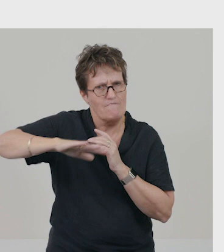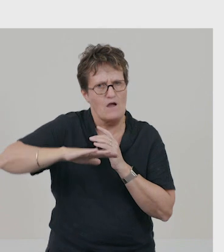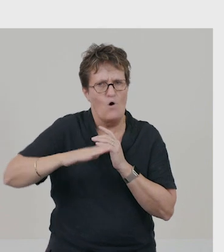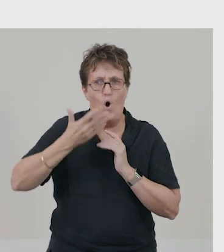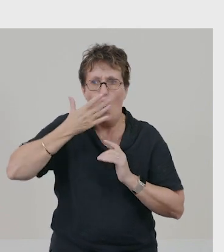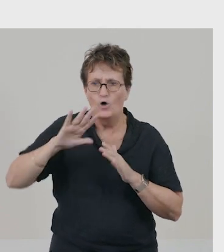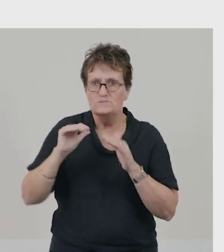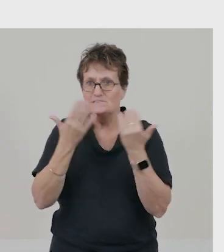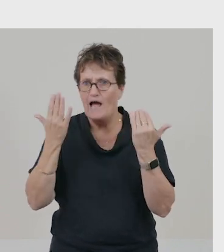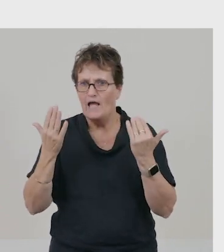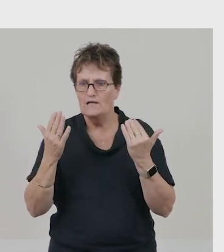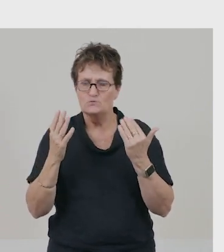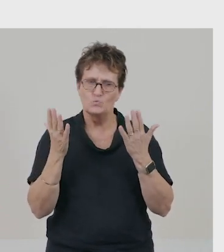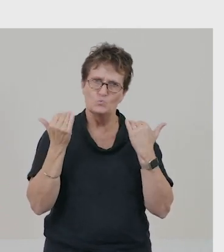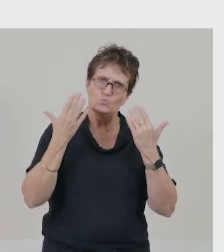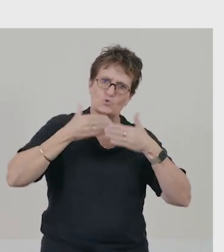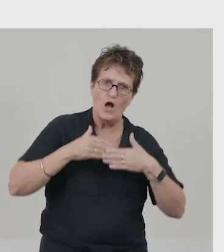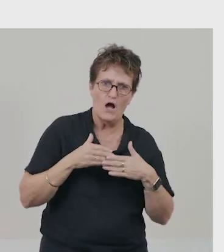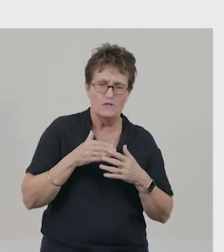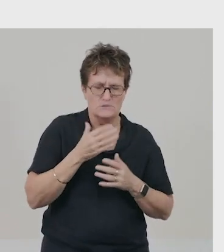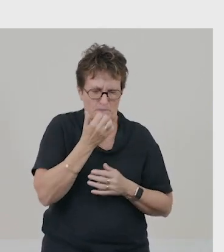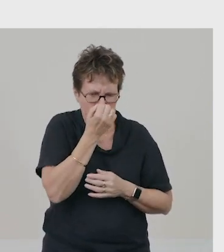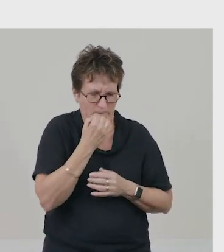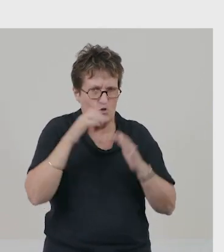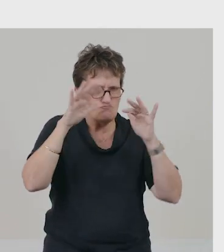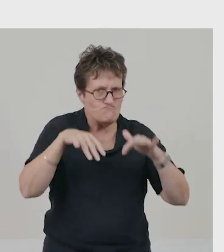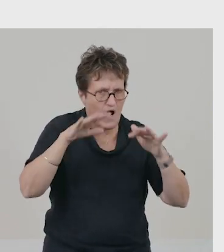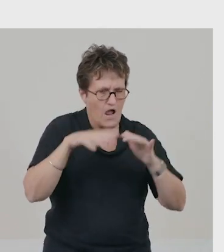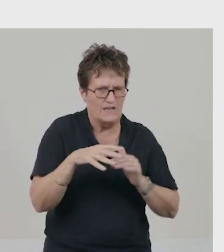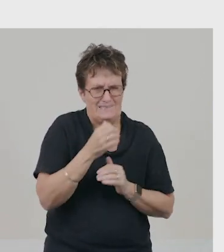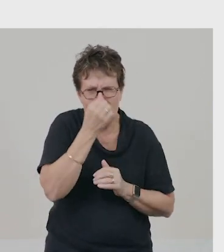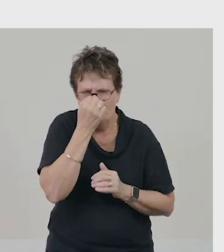with hot days, cool nights, little rain, and very few trees and plants.